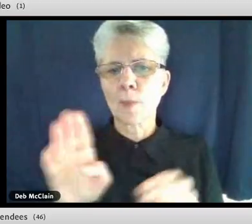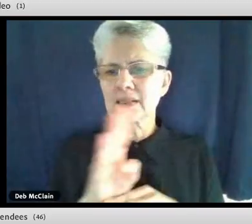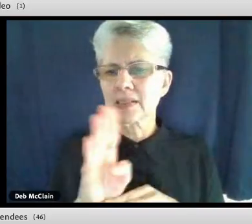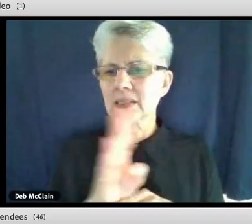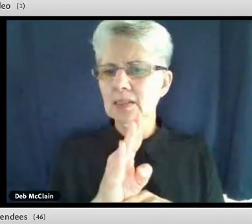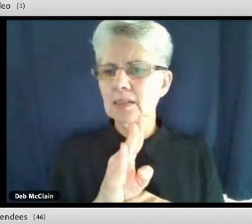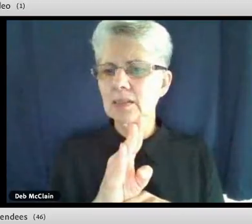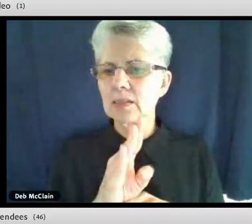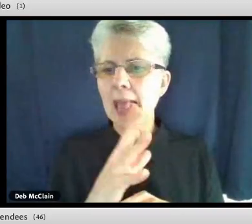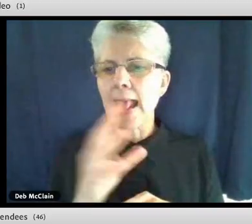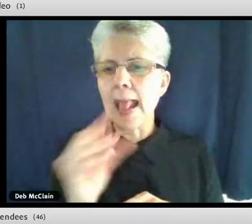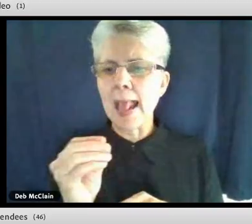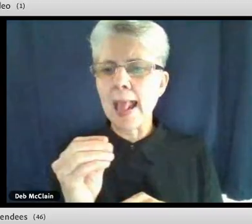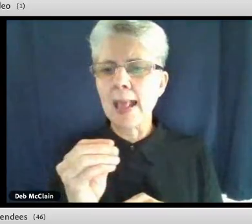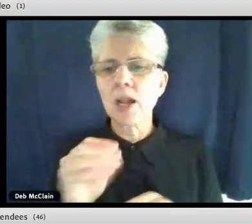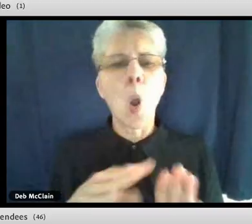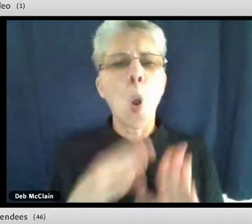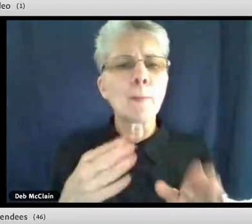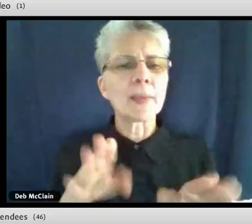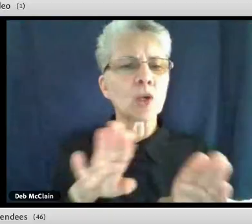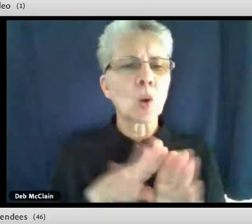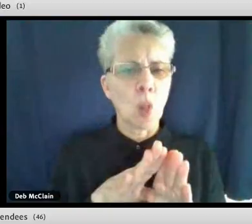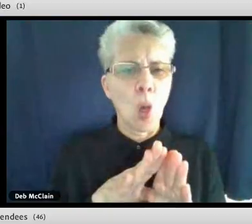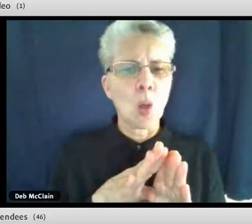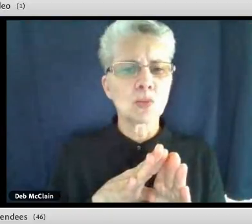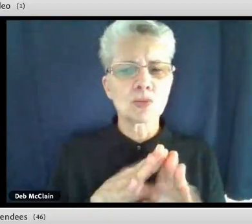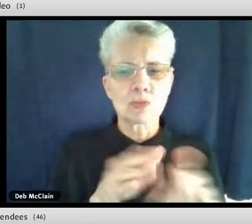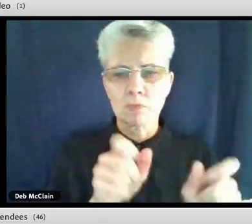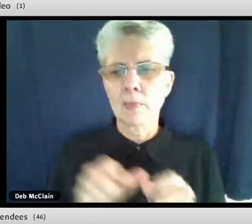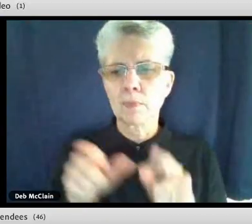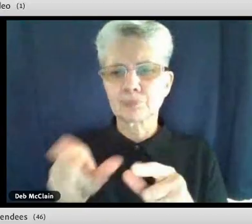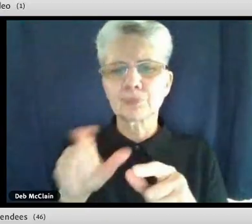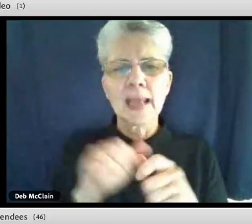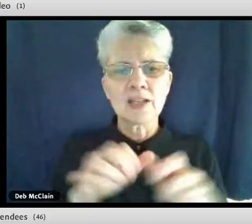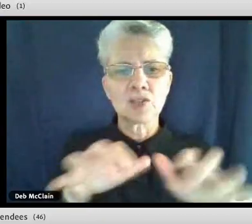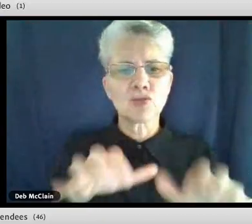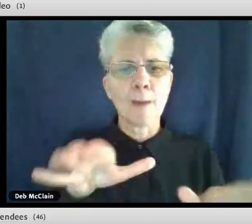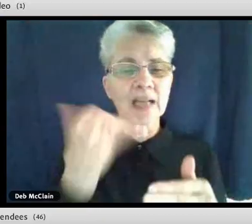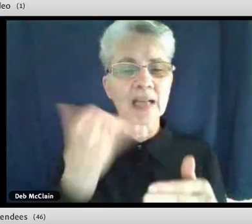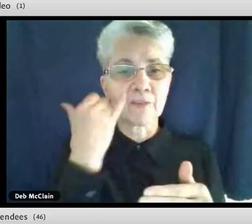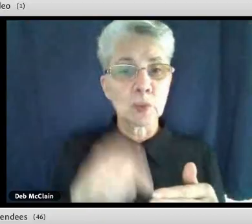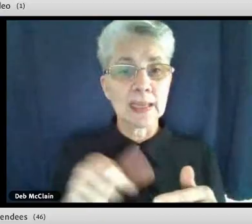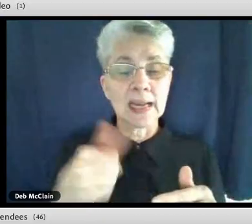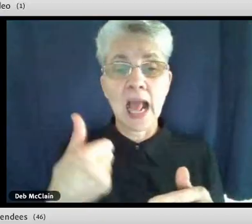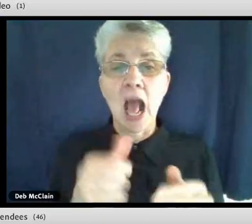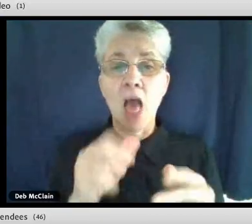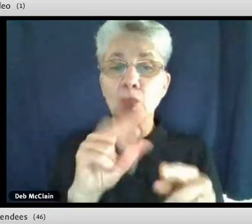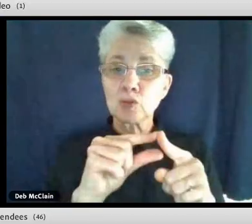and what's open, what's closed in case you need it. Some other terminology that I just want to talk to you